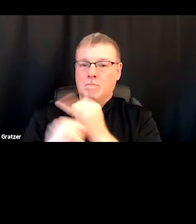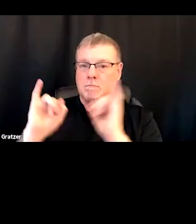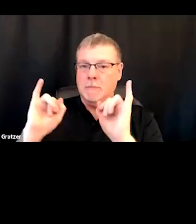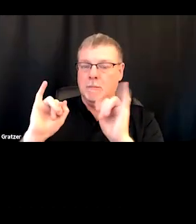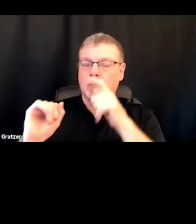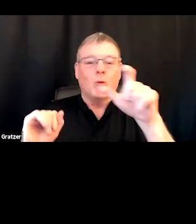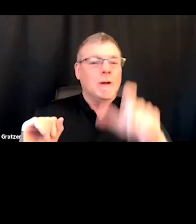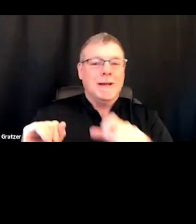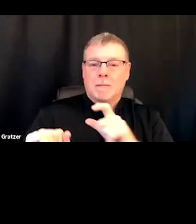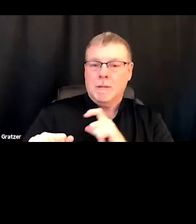without them.